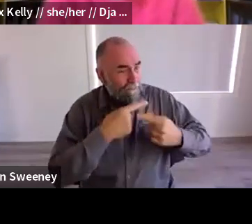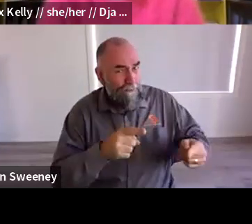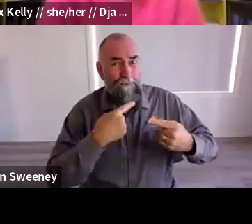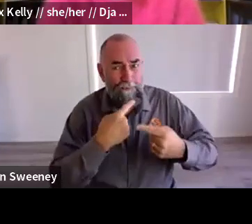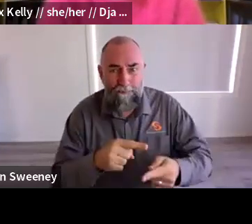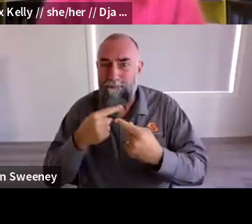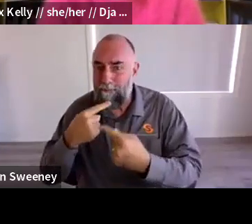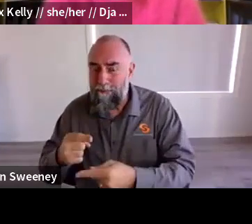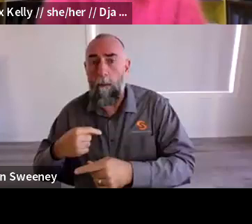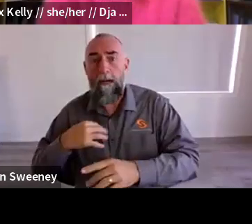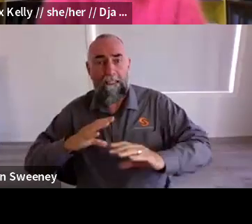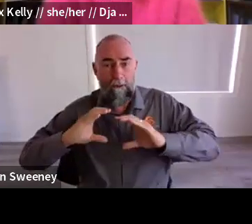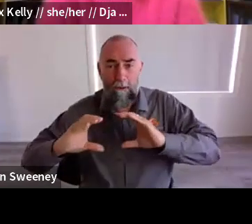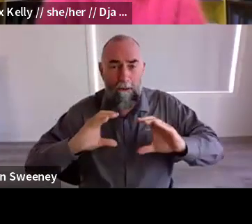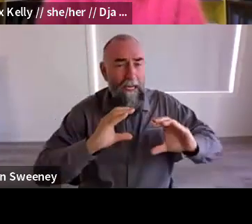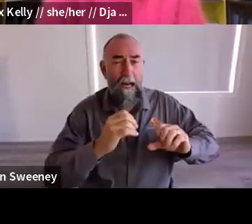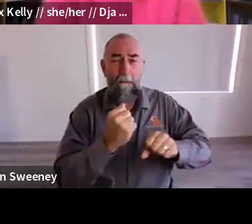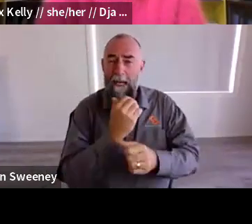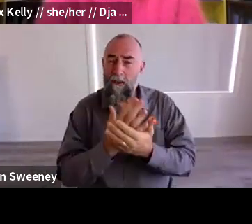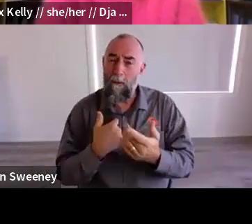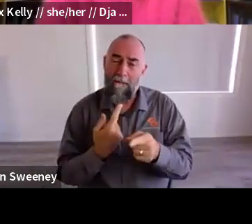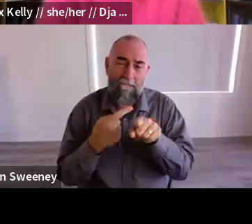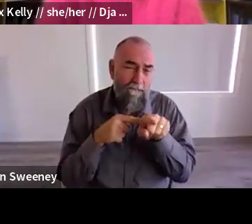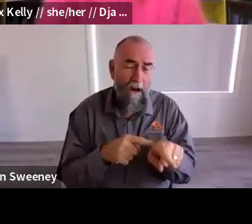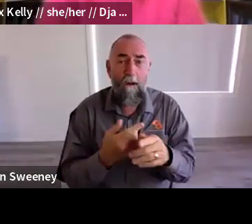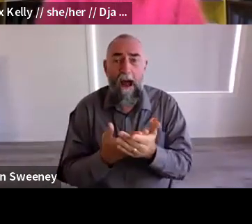matter. So, it's really their job to tell us what we need to do and then